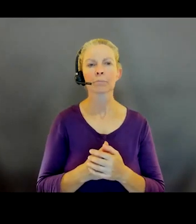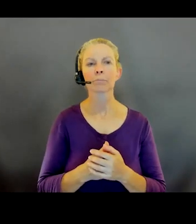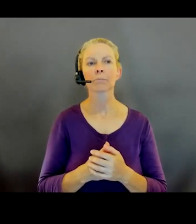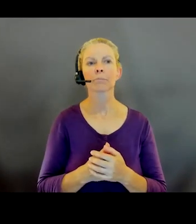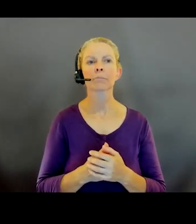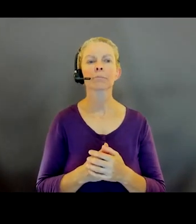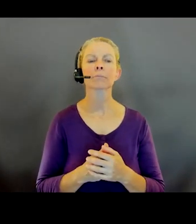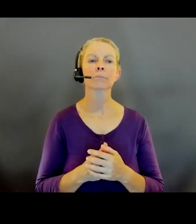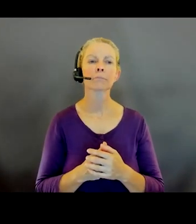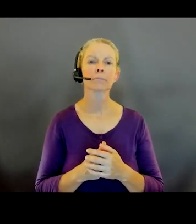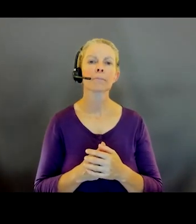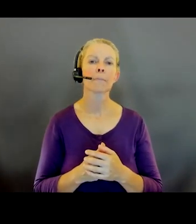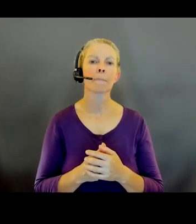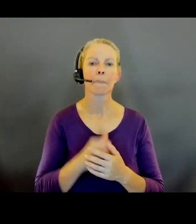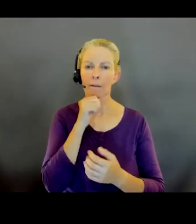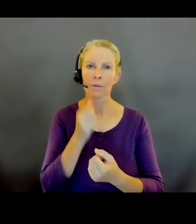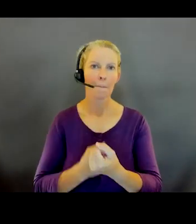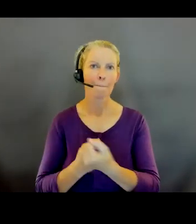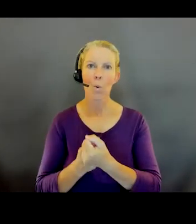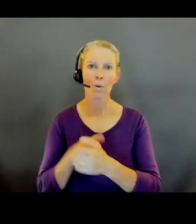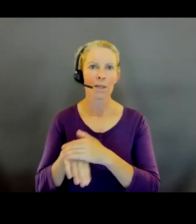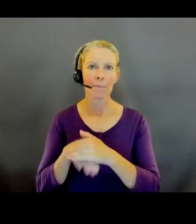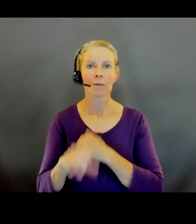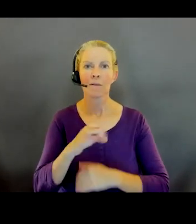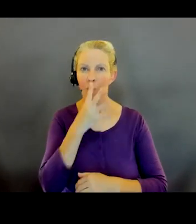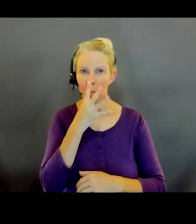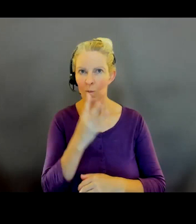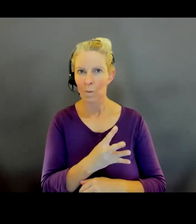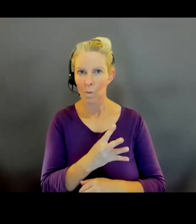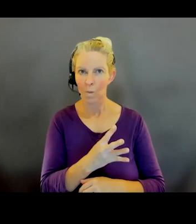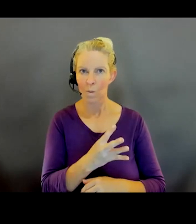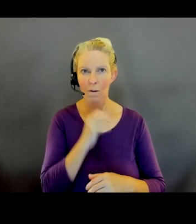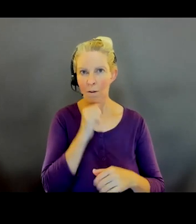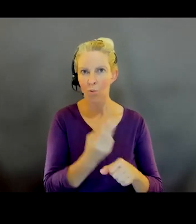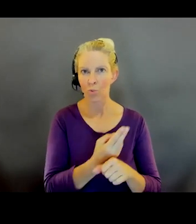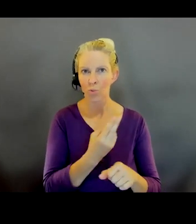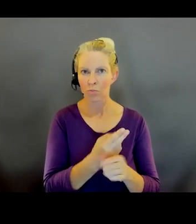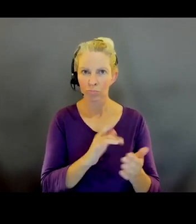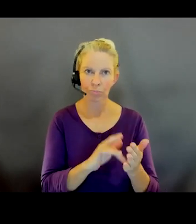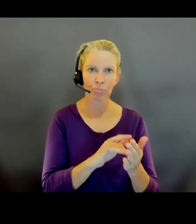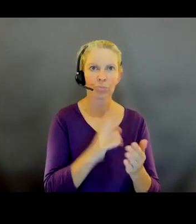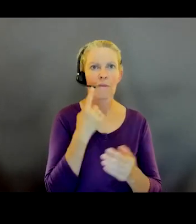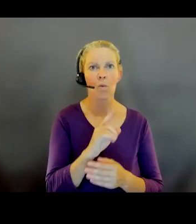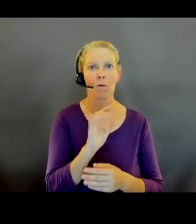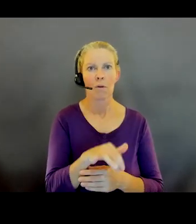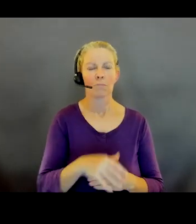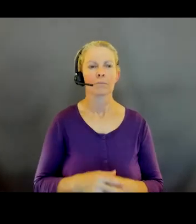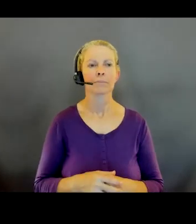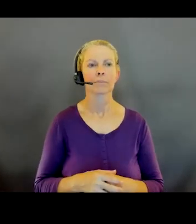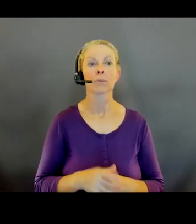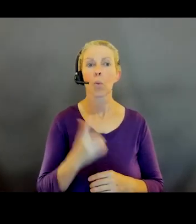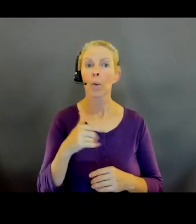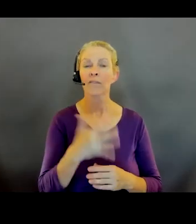taught, in our organization, how to find keyboard inaccessible buttons. You know, that thing that